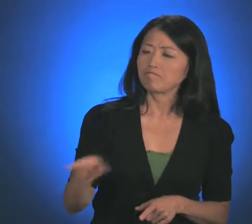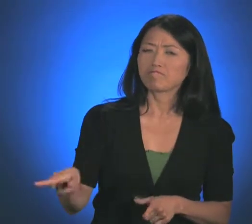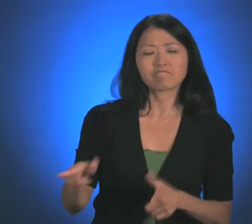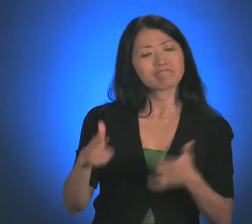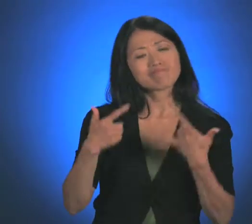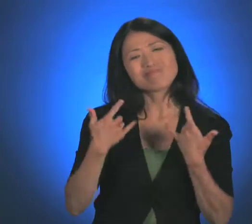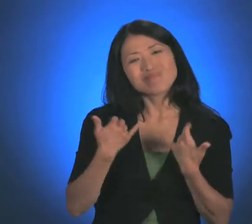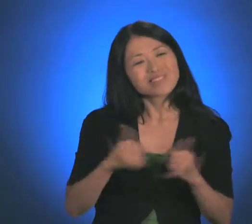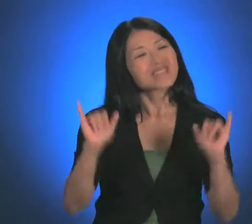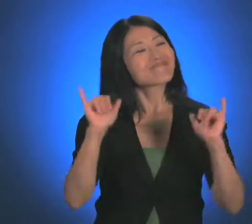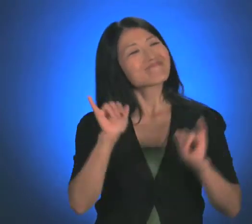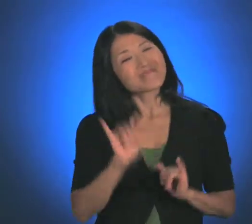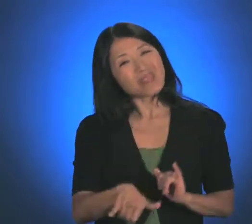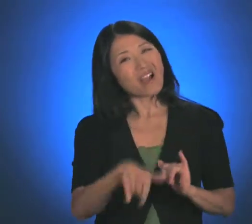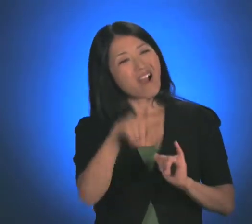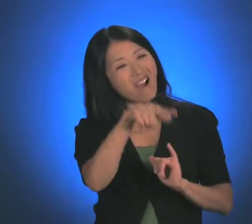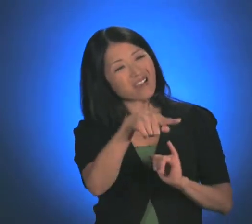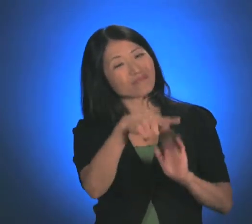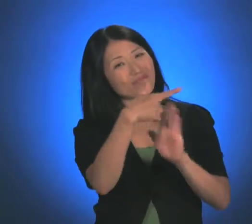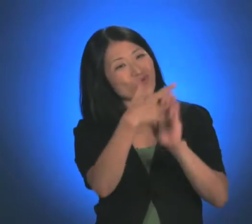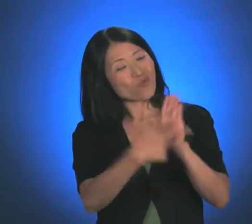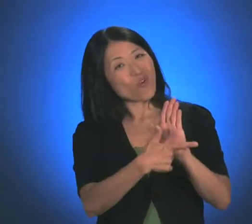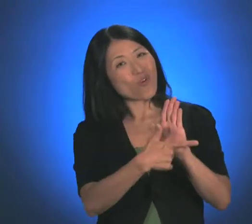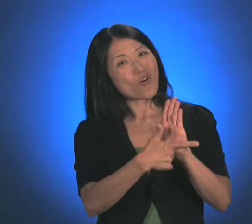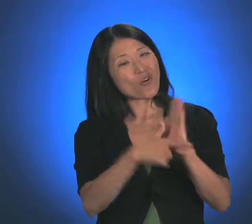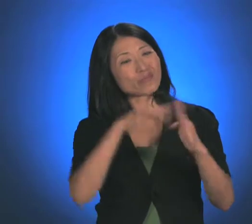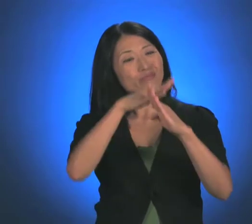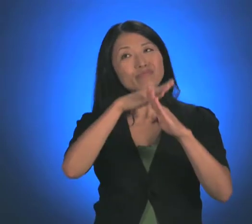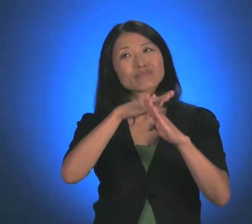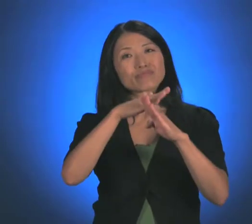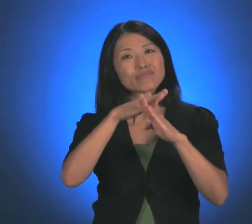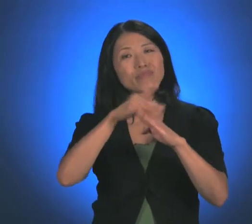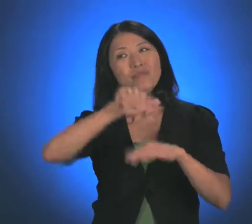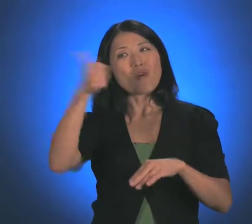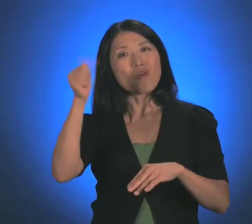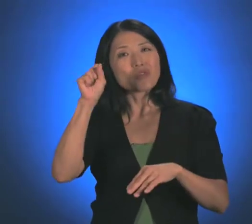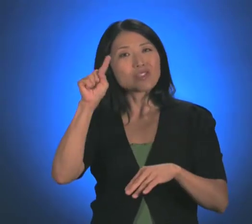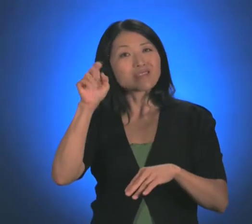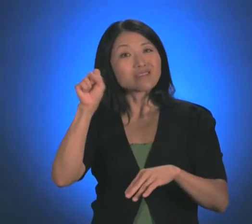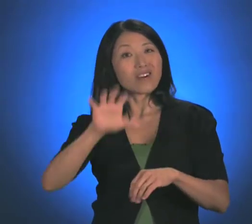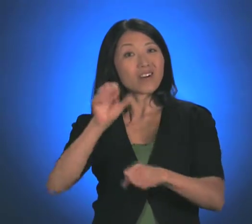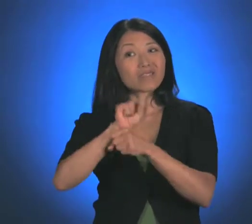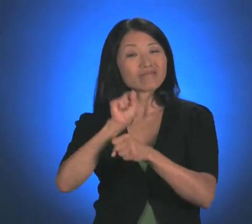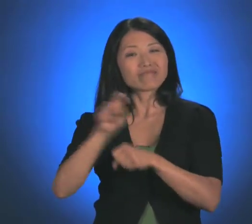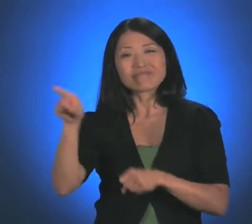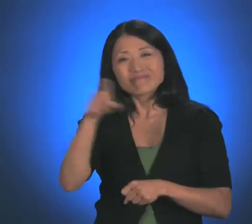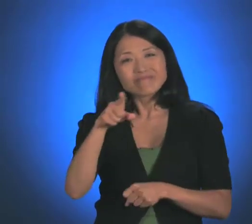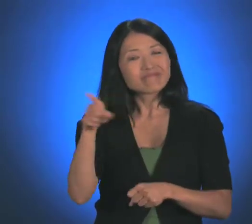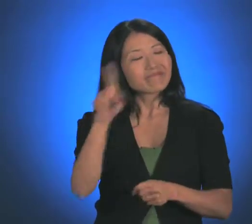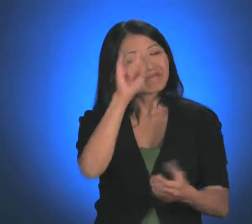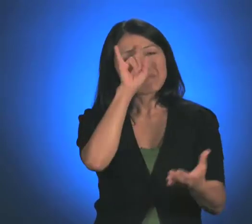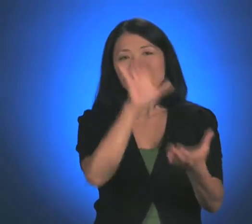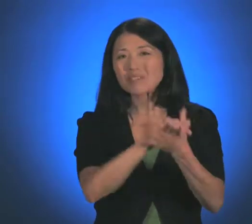He still believes that the Code of Federal Regulations is discriminatory.